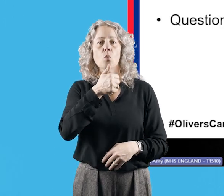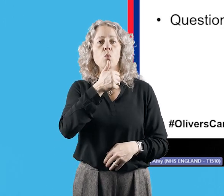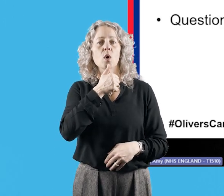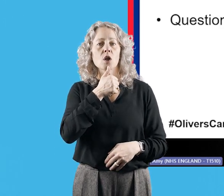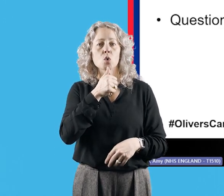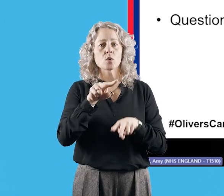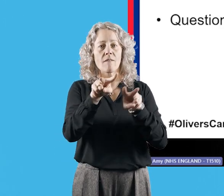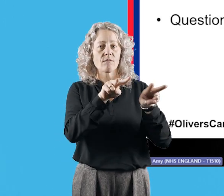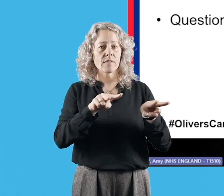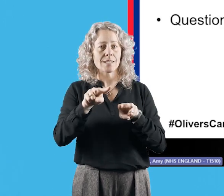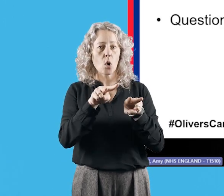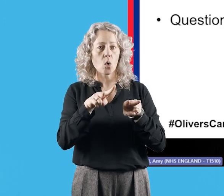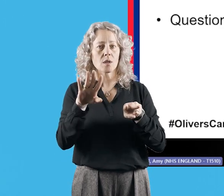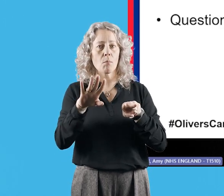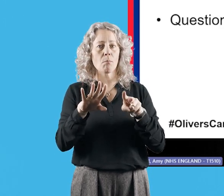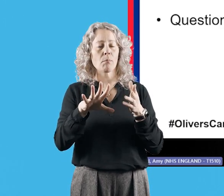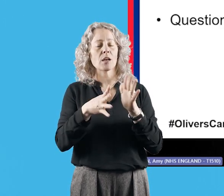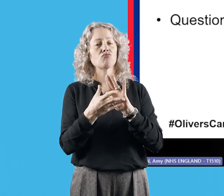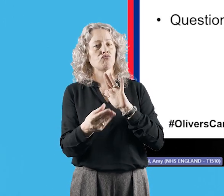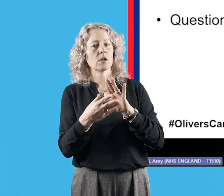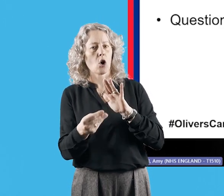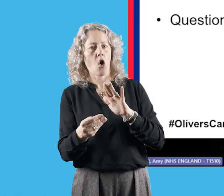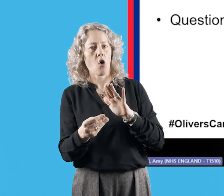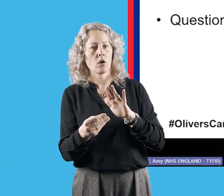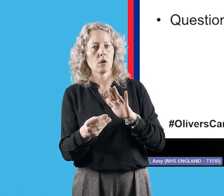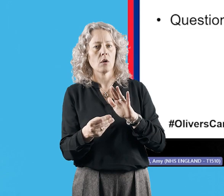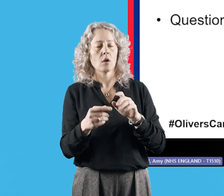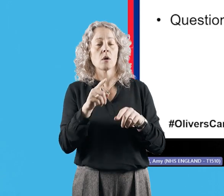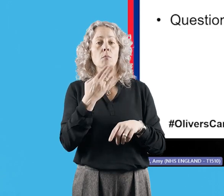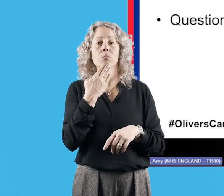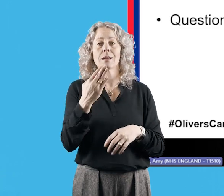pre-recorded videos and some audios. So please make sure your